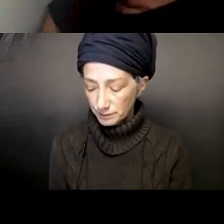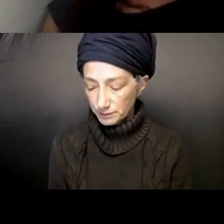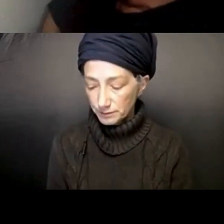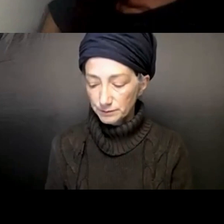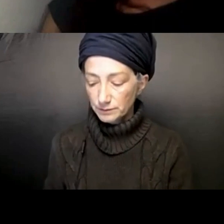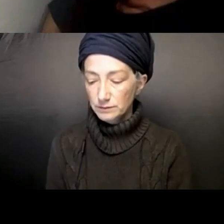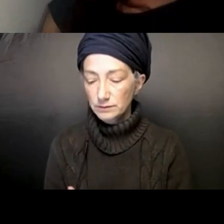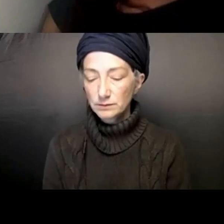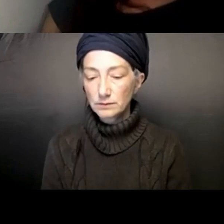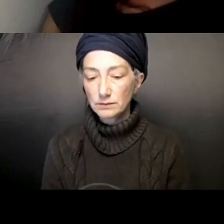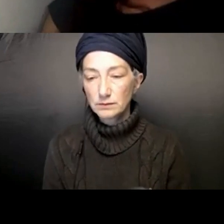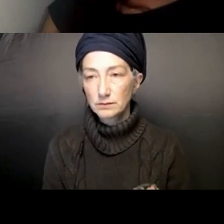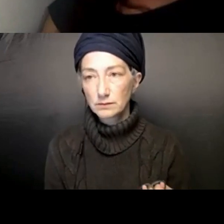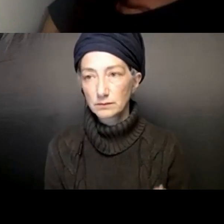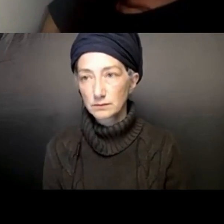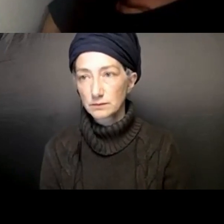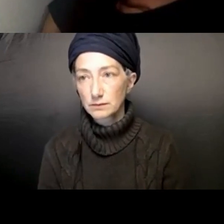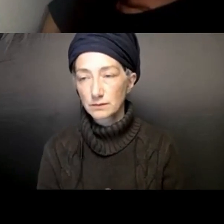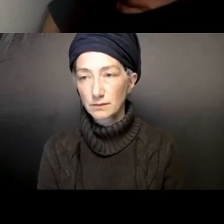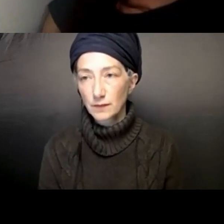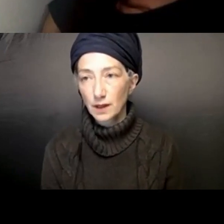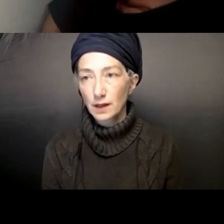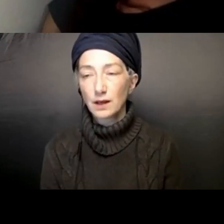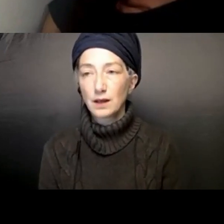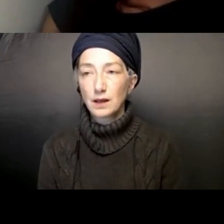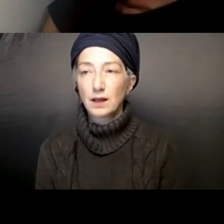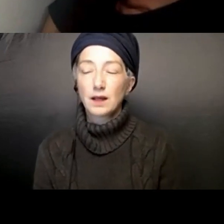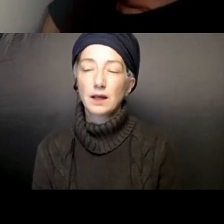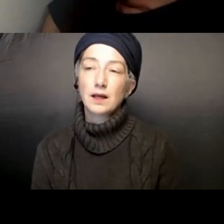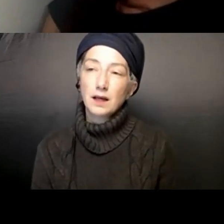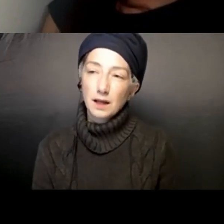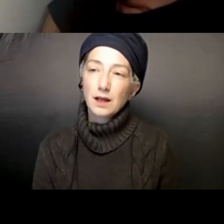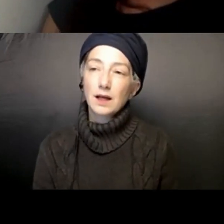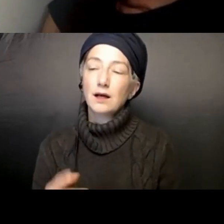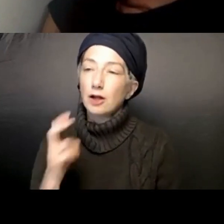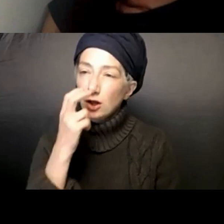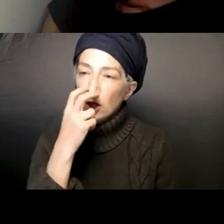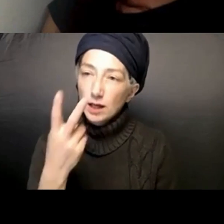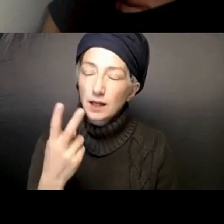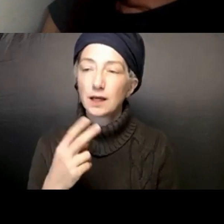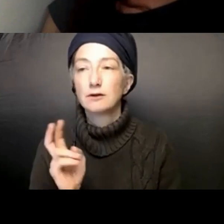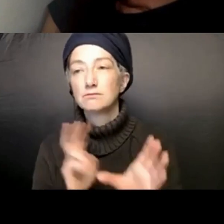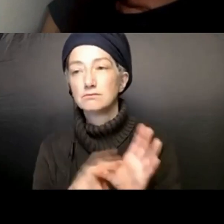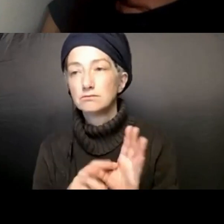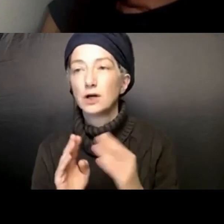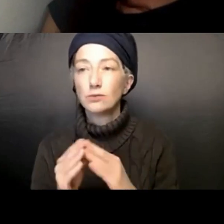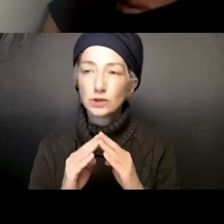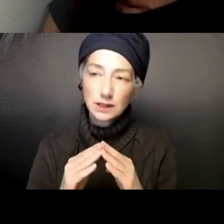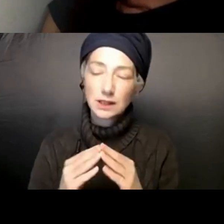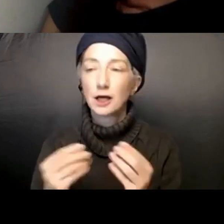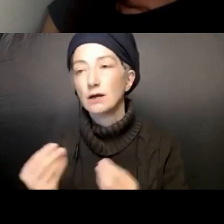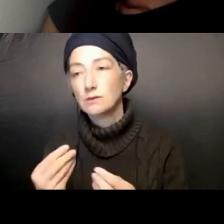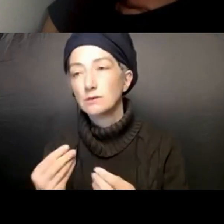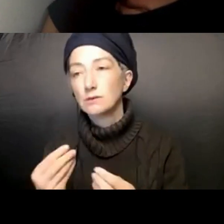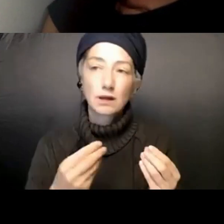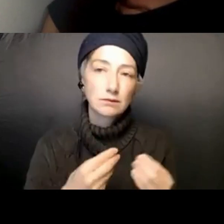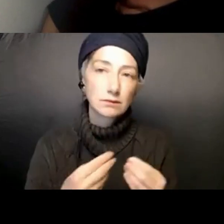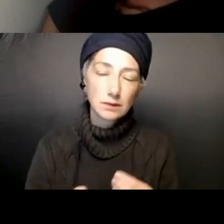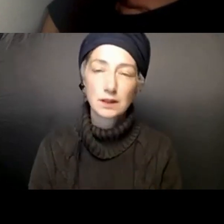to this space. And, yeah, to just have a look at the community and engage with the community and maybe hopefully